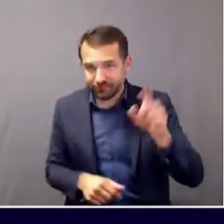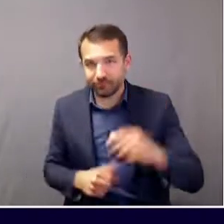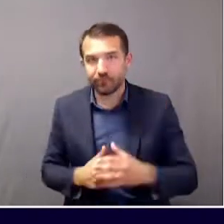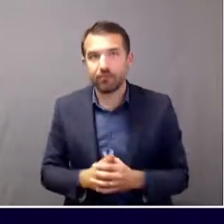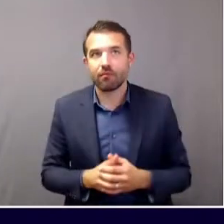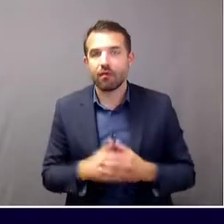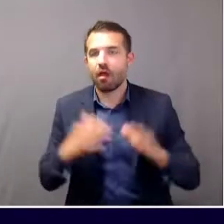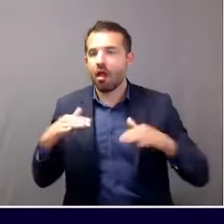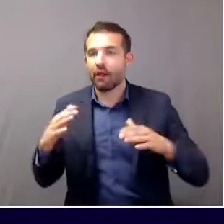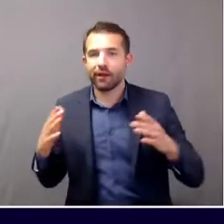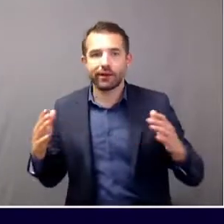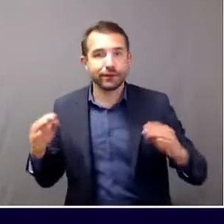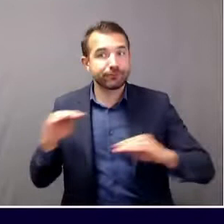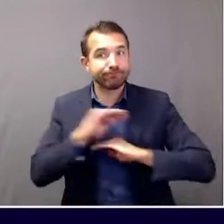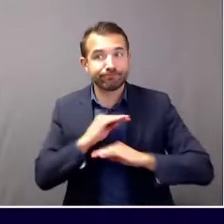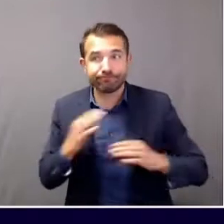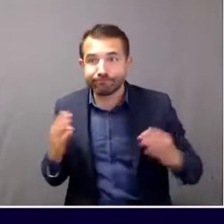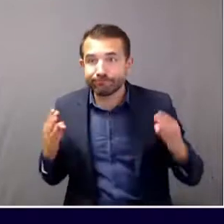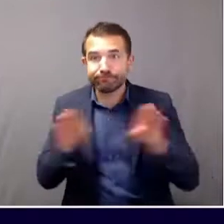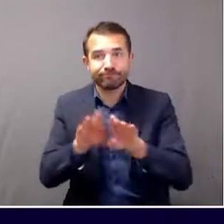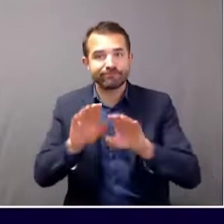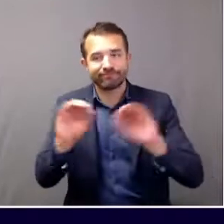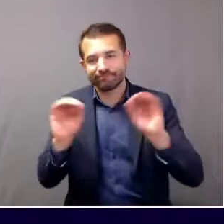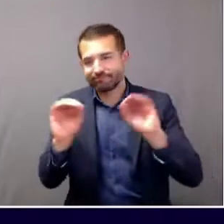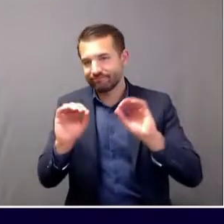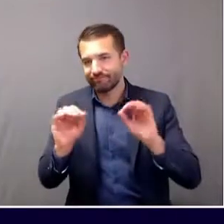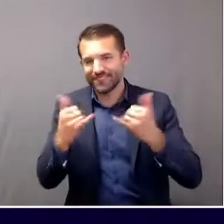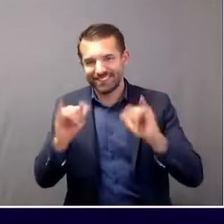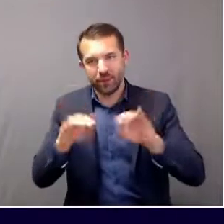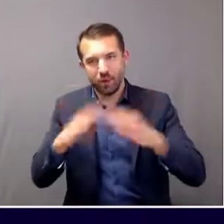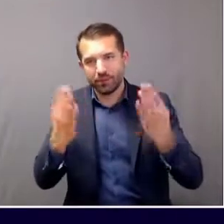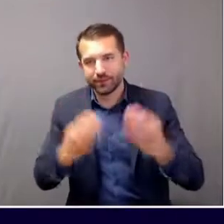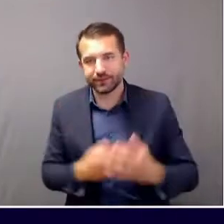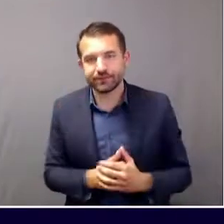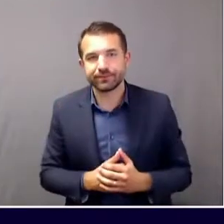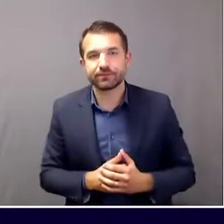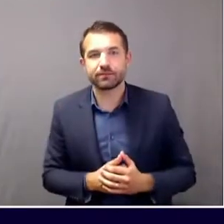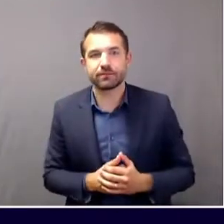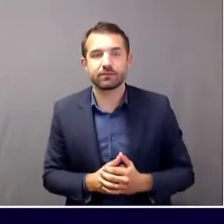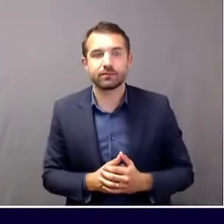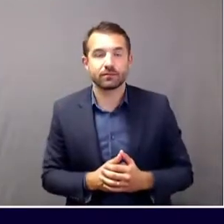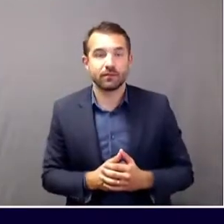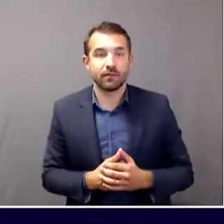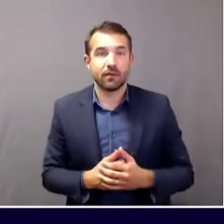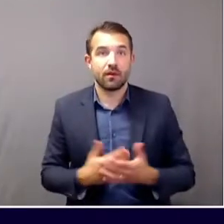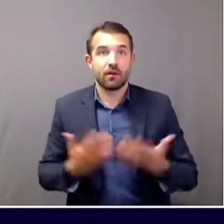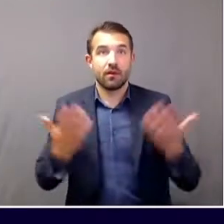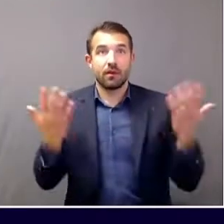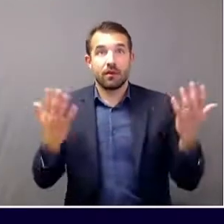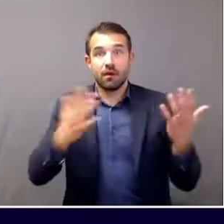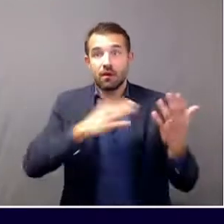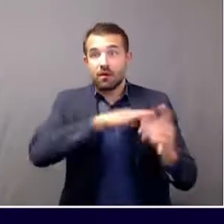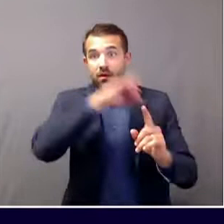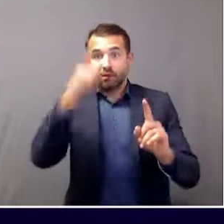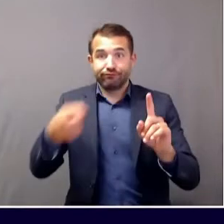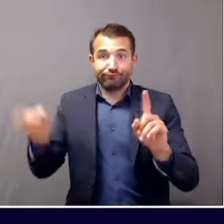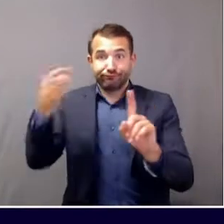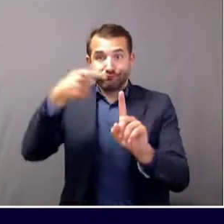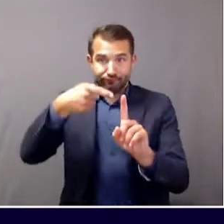closure which is to be